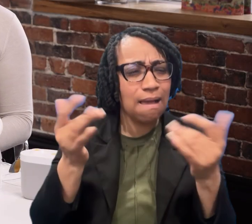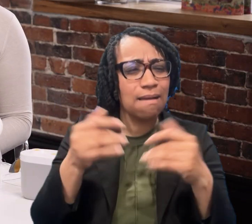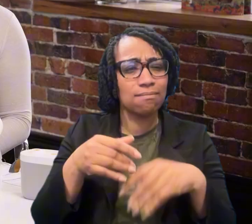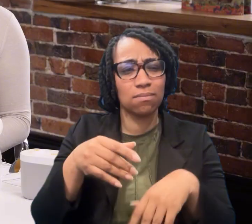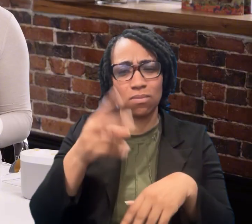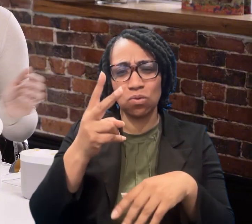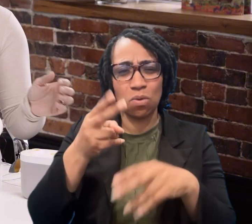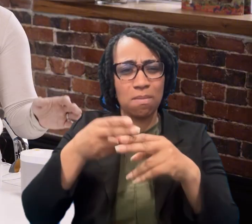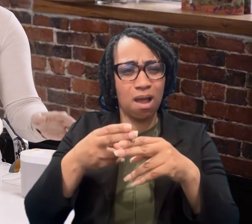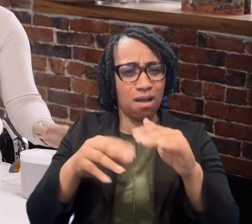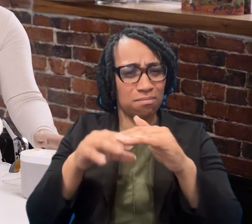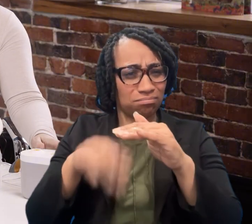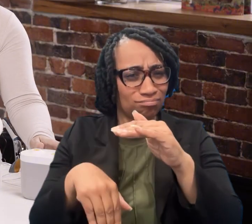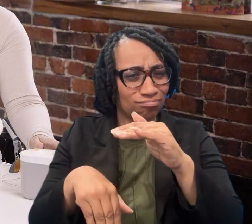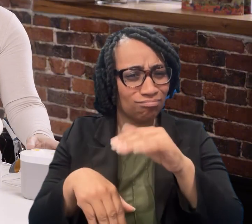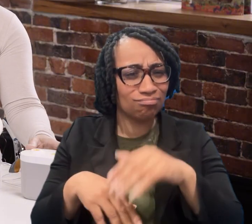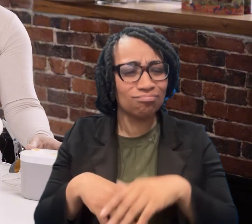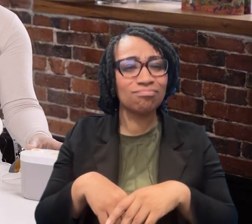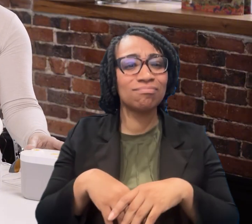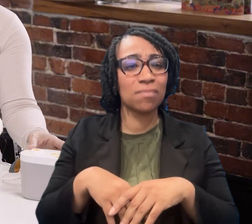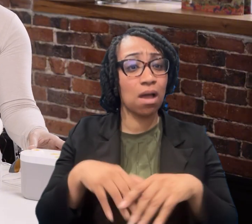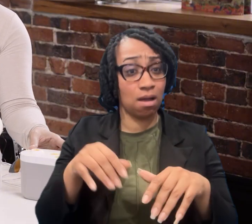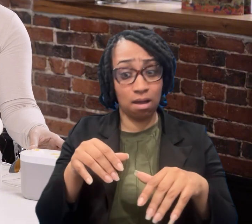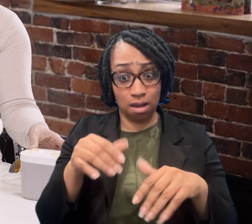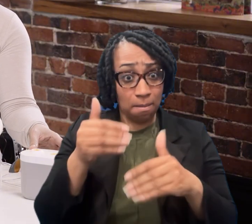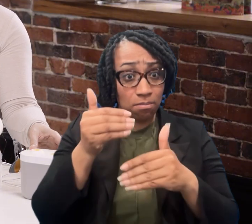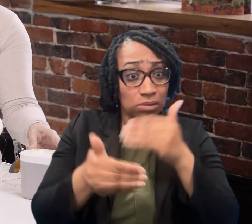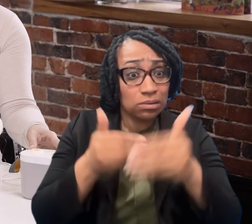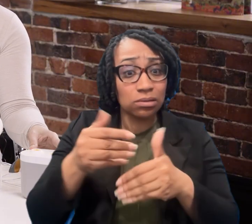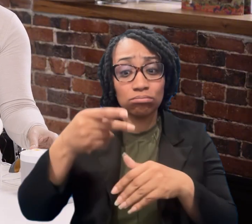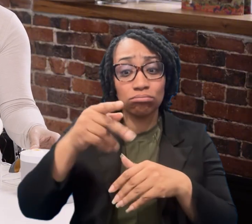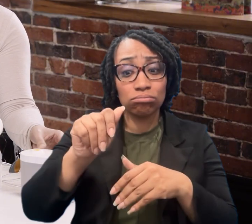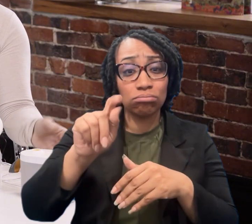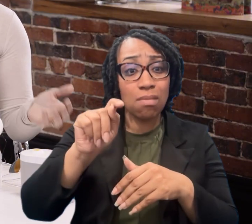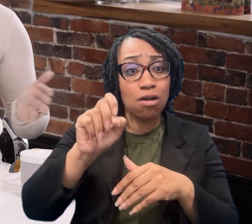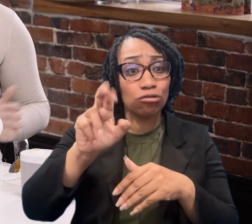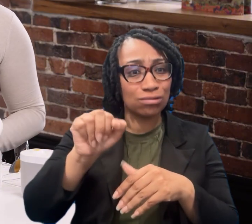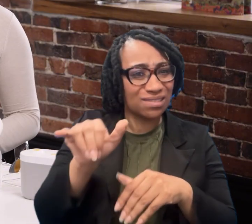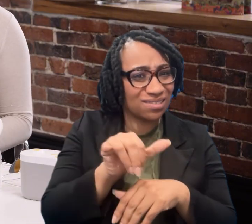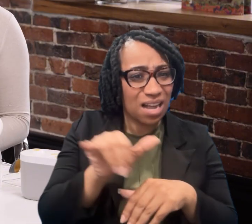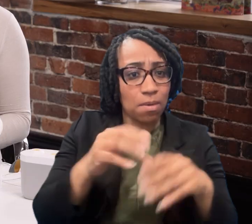The first being that they're both pretty small and lightweight, about less than 2 lbs. They also have